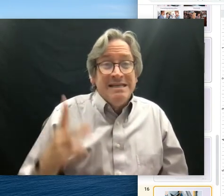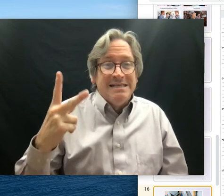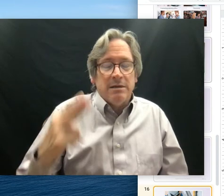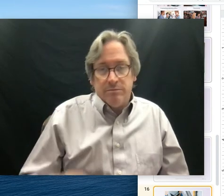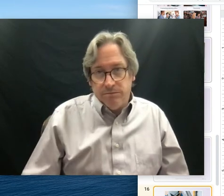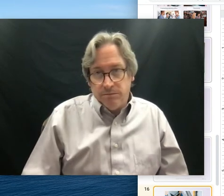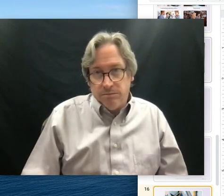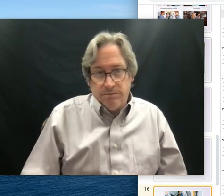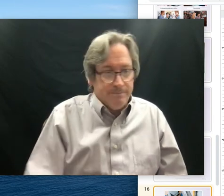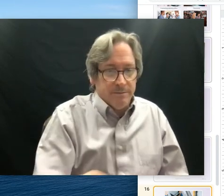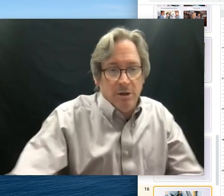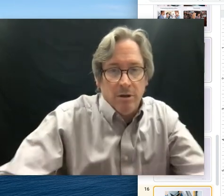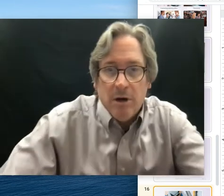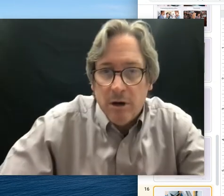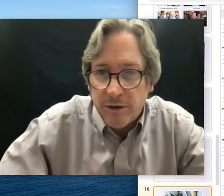sit hold on